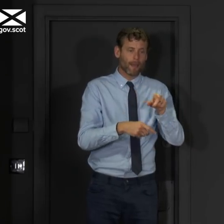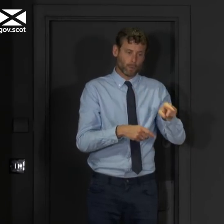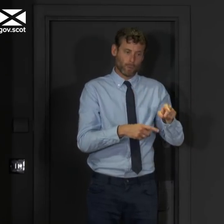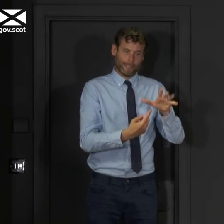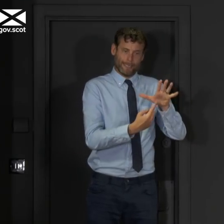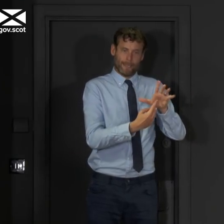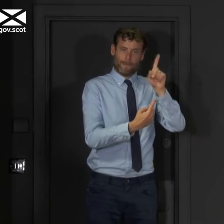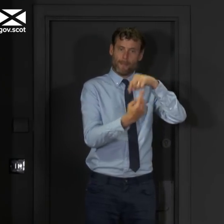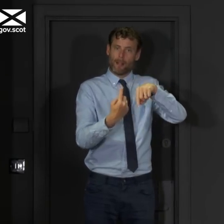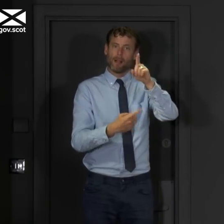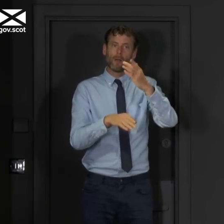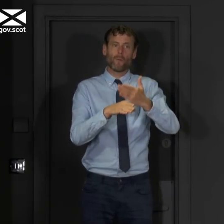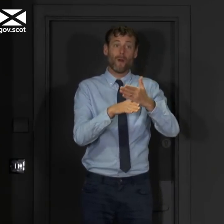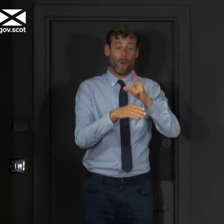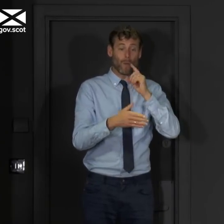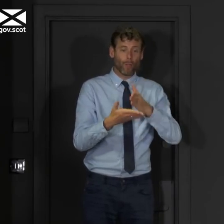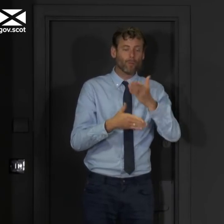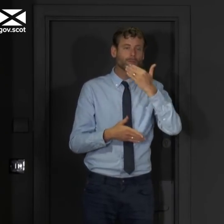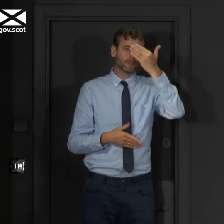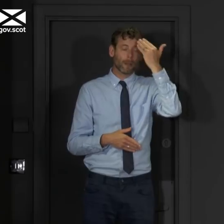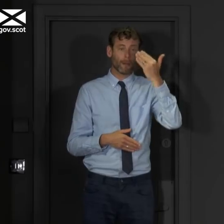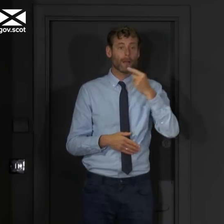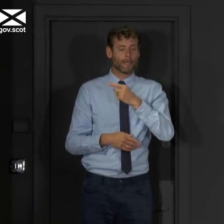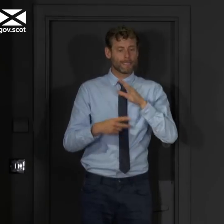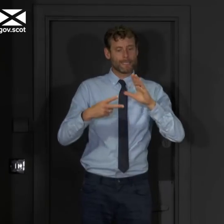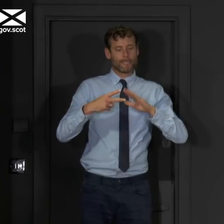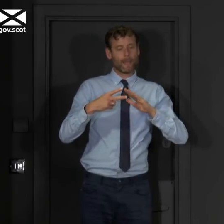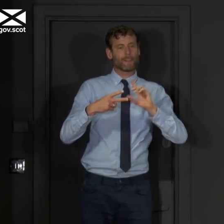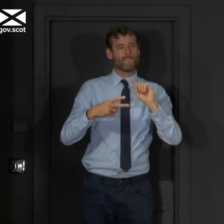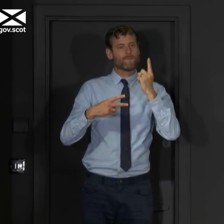the summer. And the Deputy First Minister chairs the Education Recovery Group which